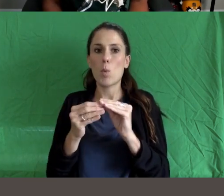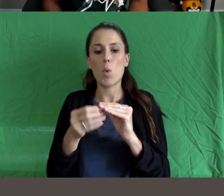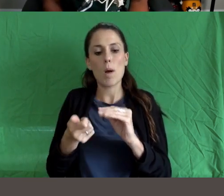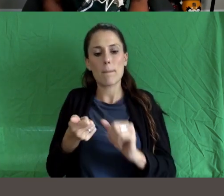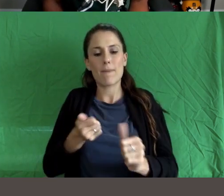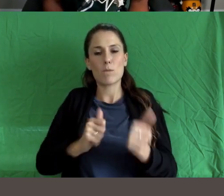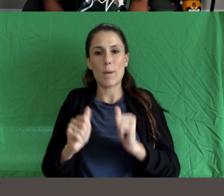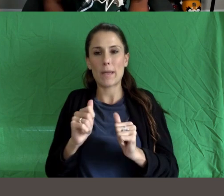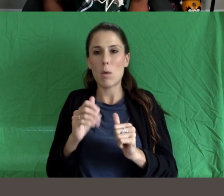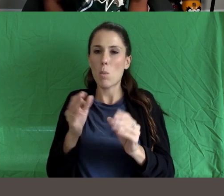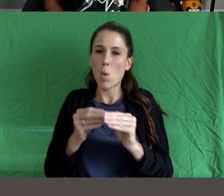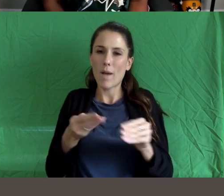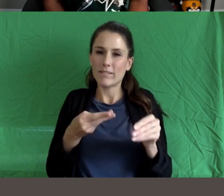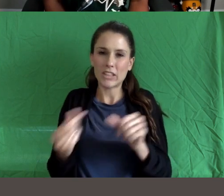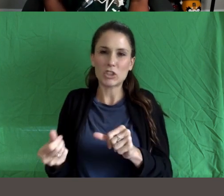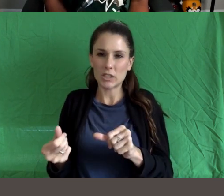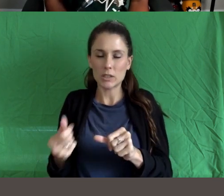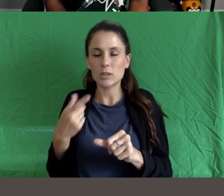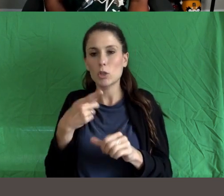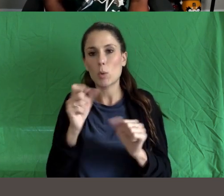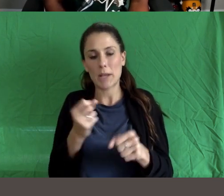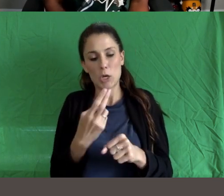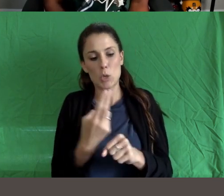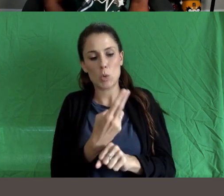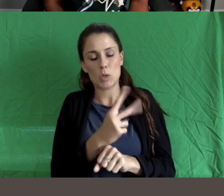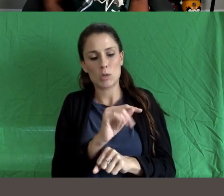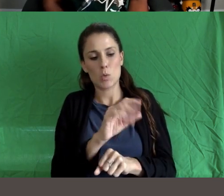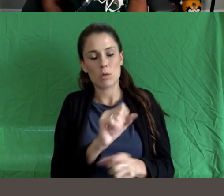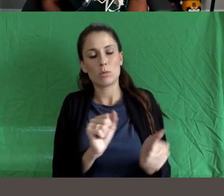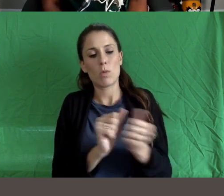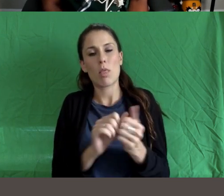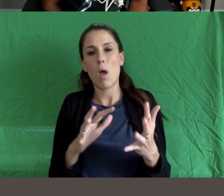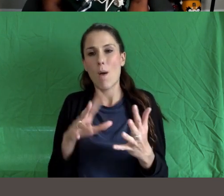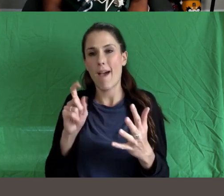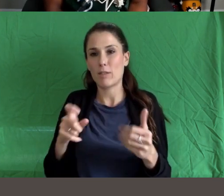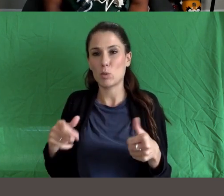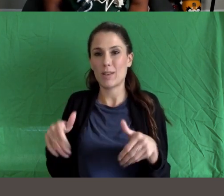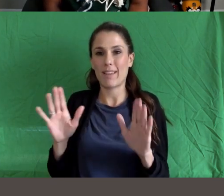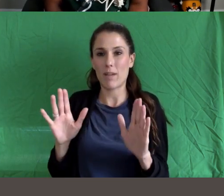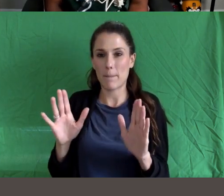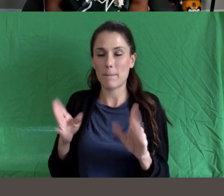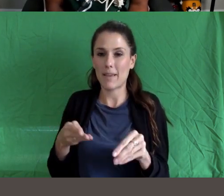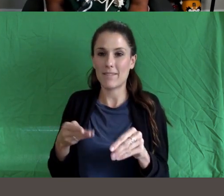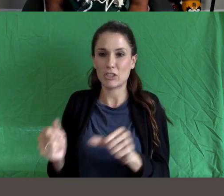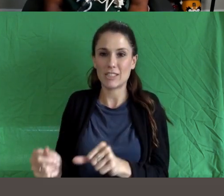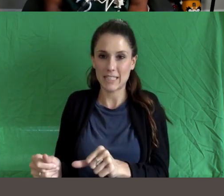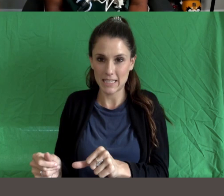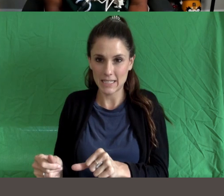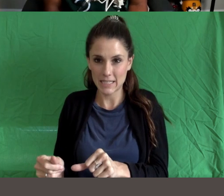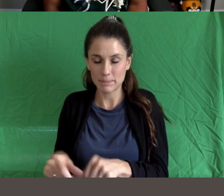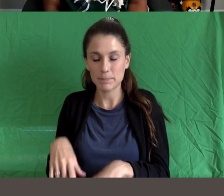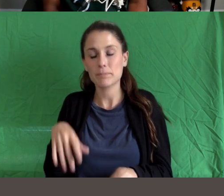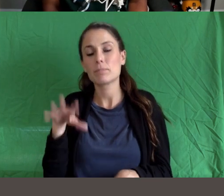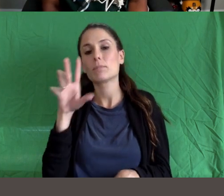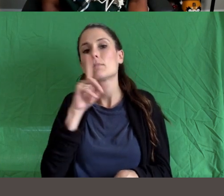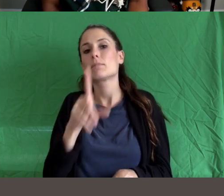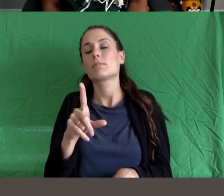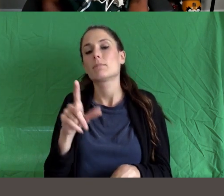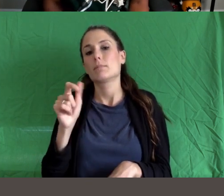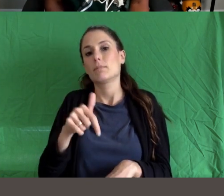more efficient so that you can use them without having to sacrifice efficiency, and this is great